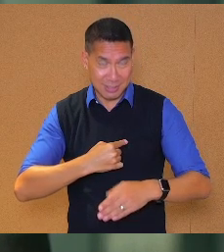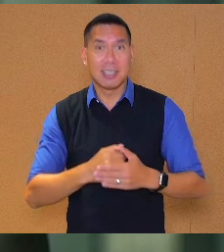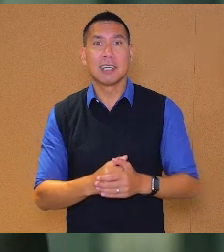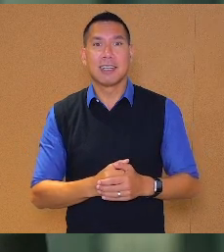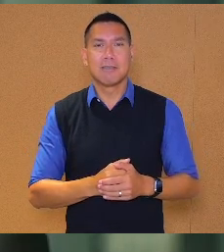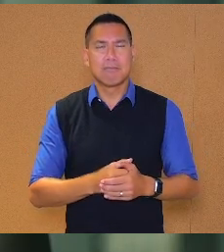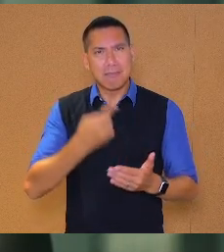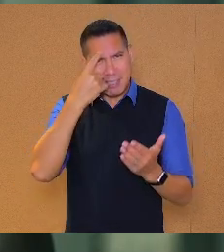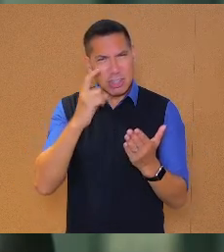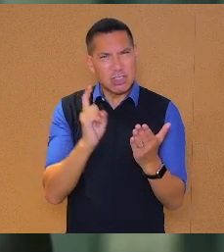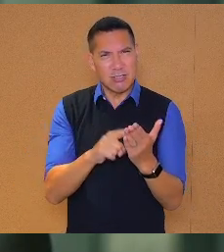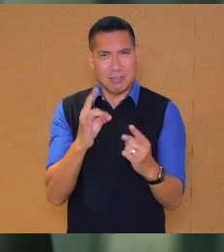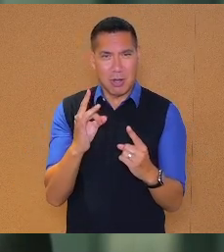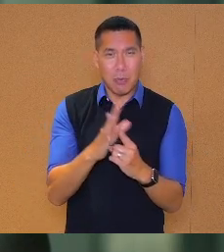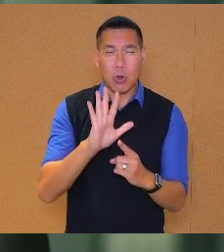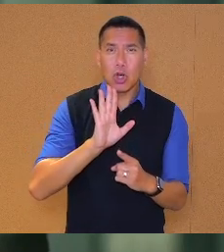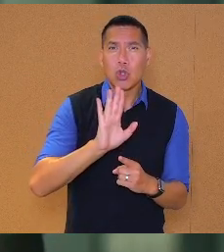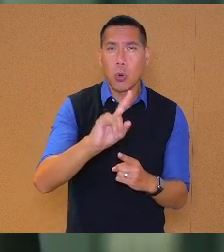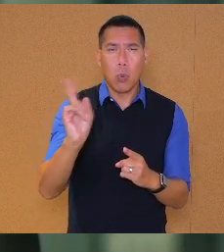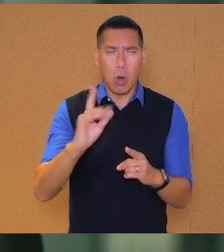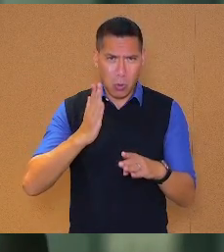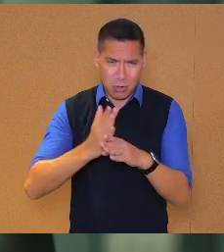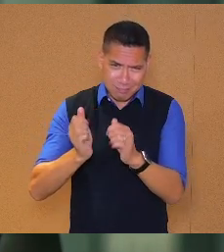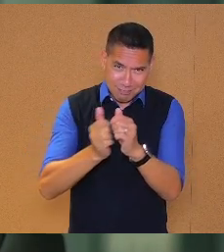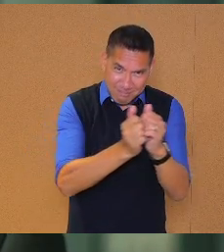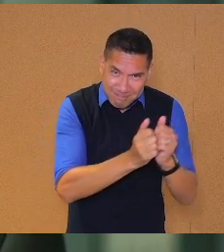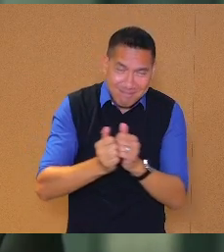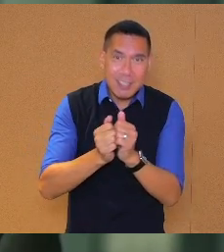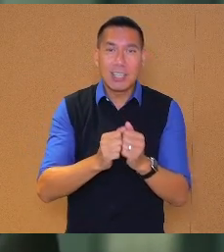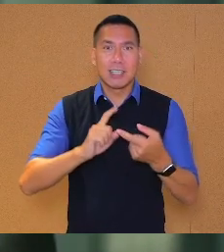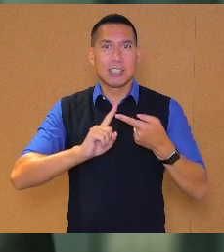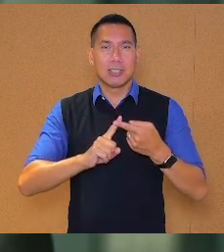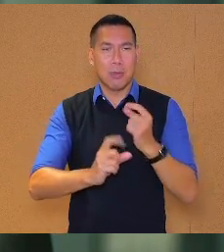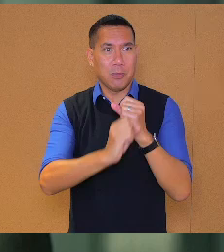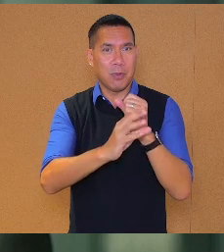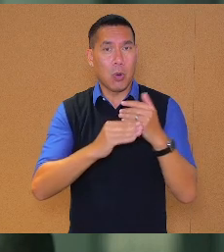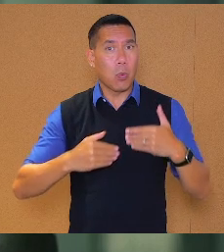acknowledge the importance of your collective efforts in continuing to promote the well- being of all Victorians.